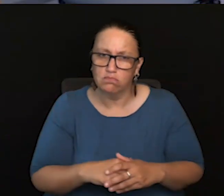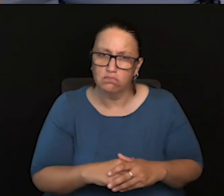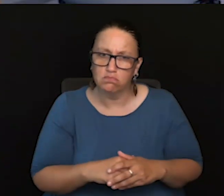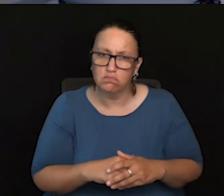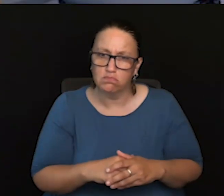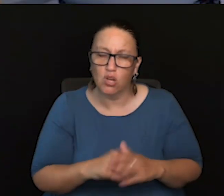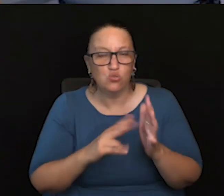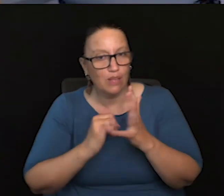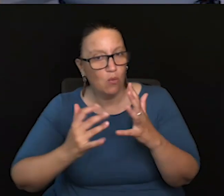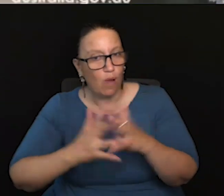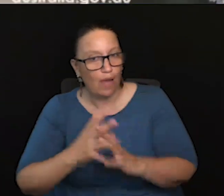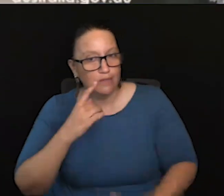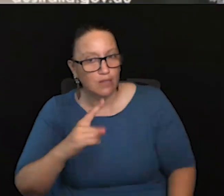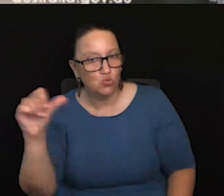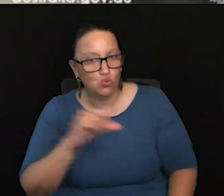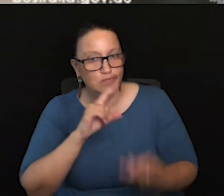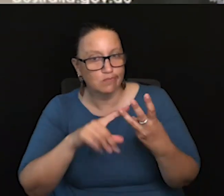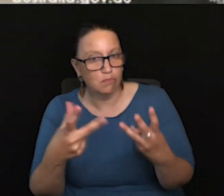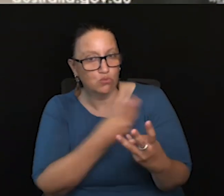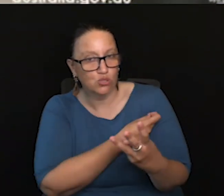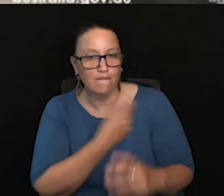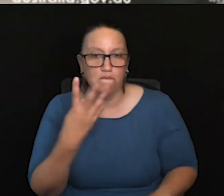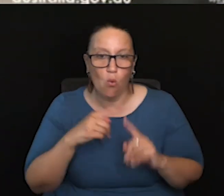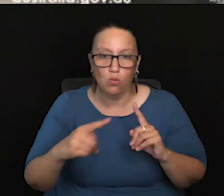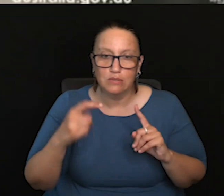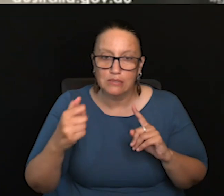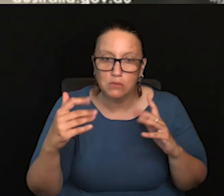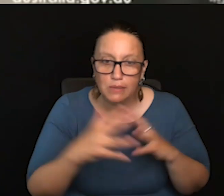On the eligibility for boosters,